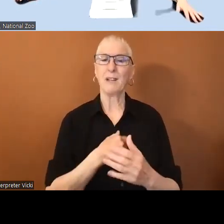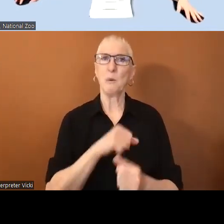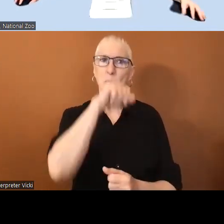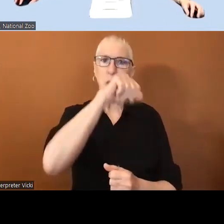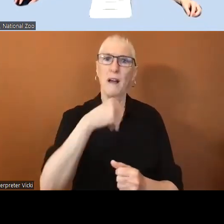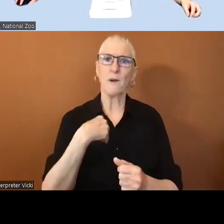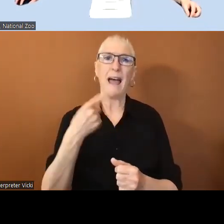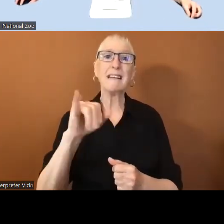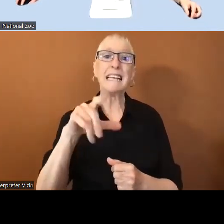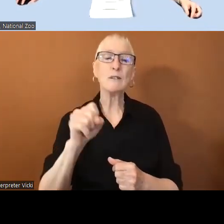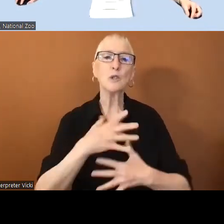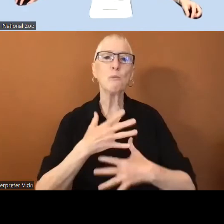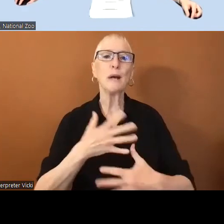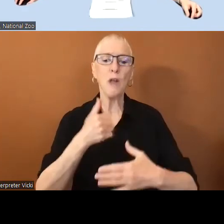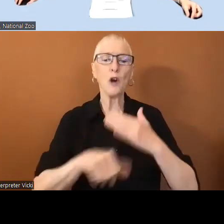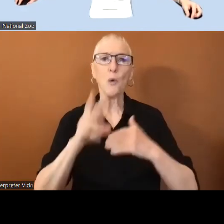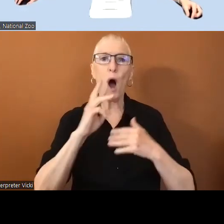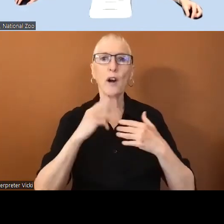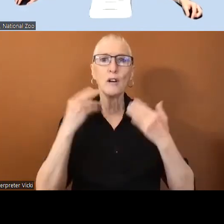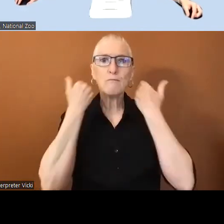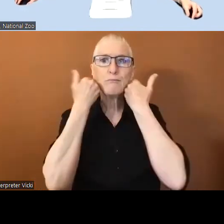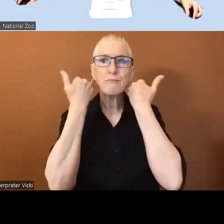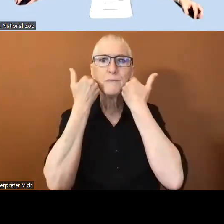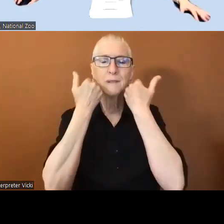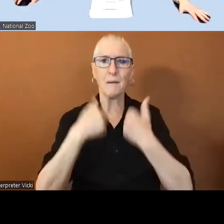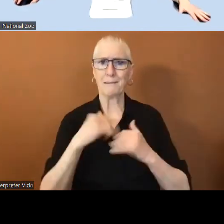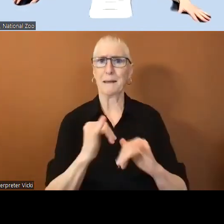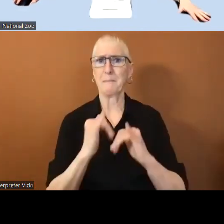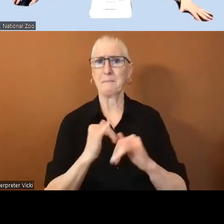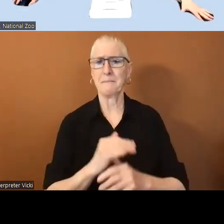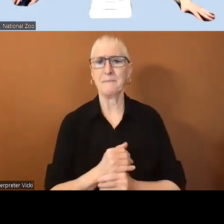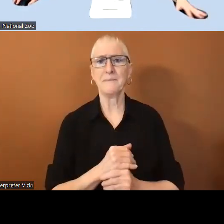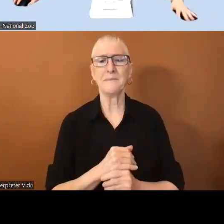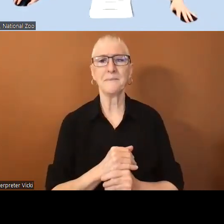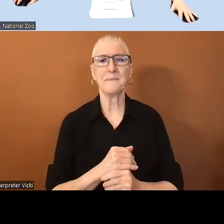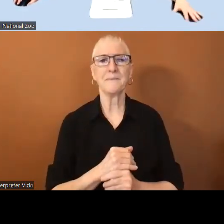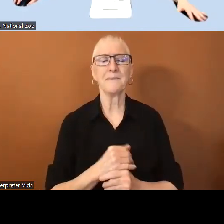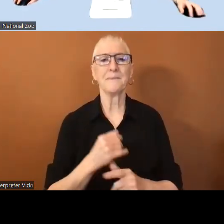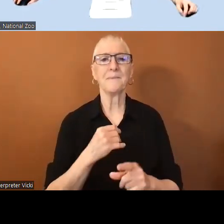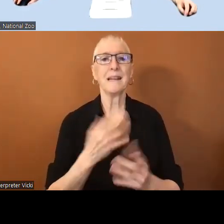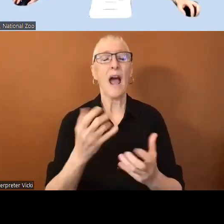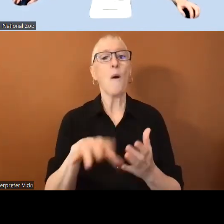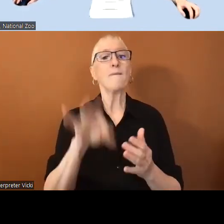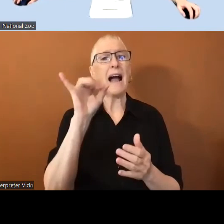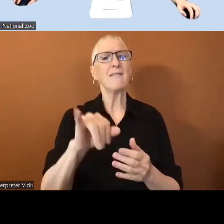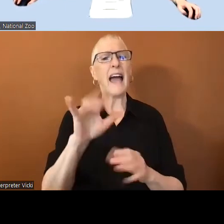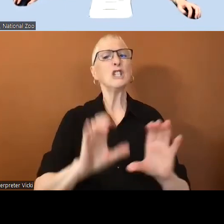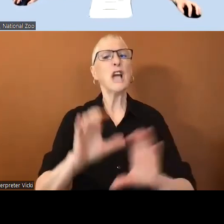to breathe underwater. I know, I would, too. Now I want you to find that chat feature and tell me